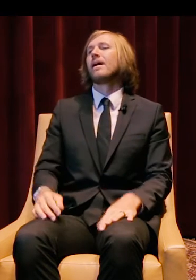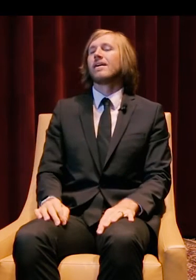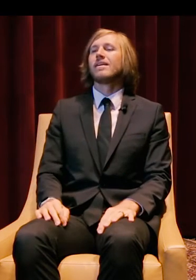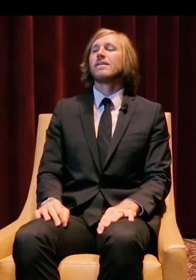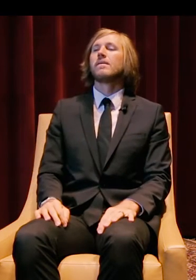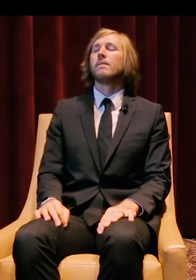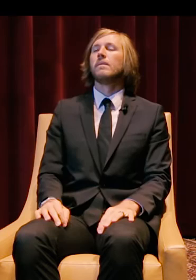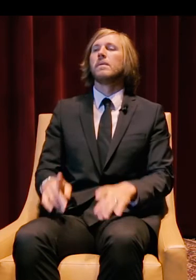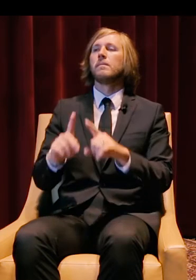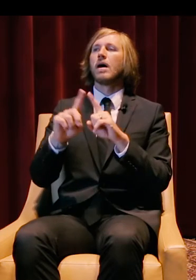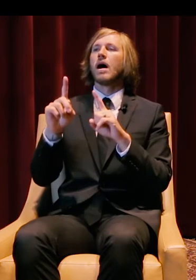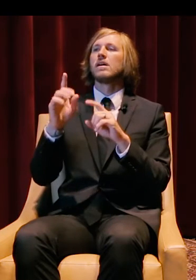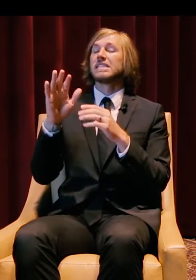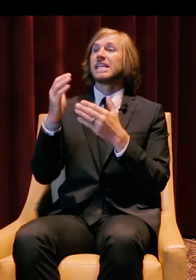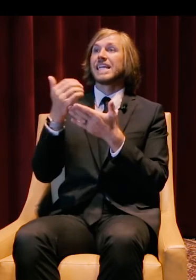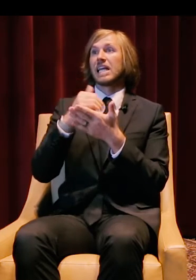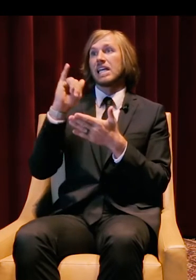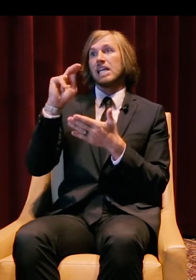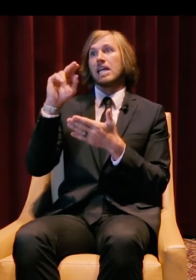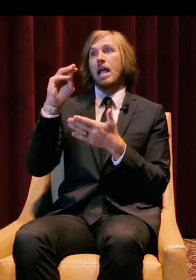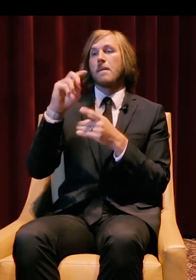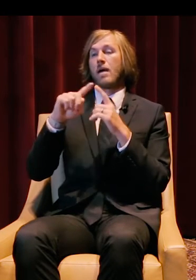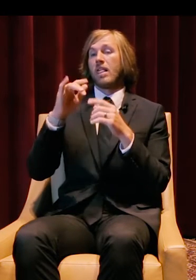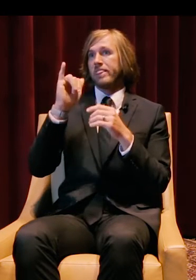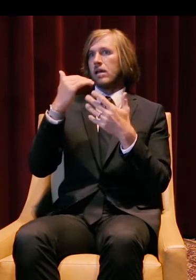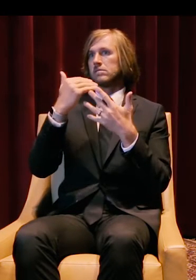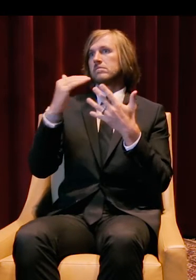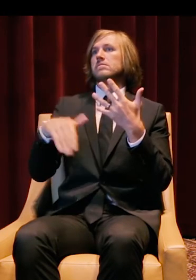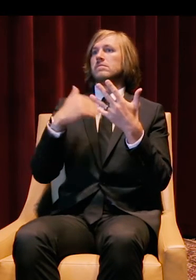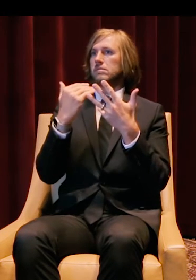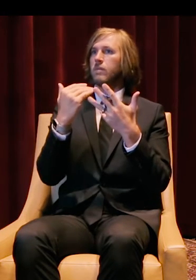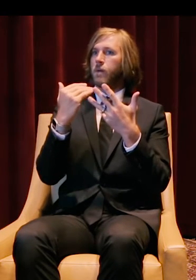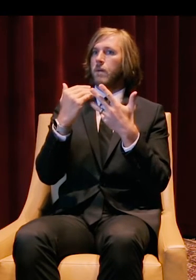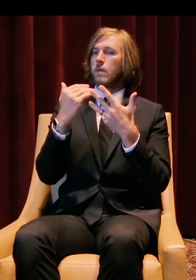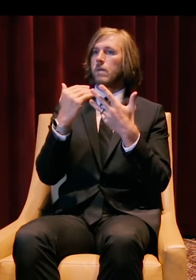or fourth, but, so, income is, but that actually leads to another thought,